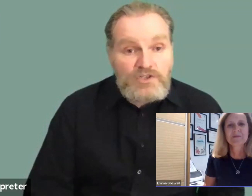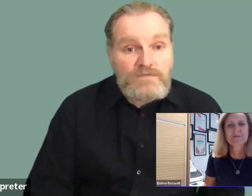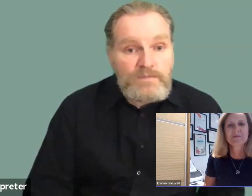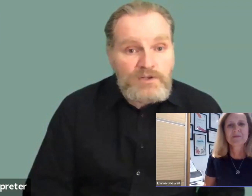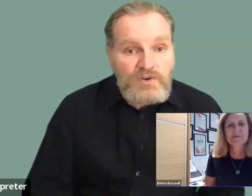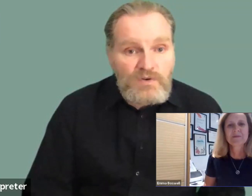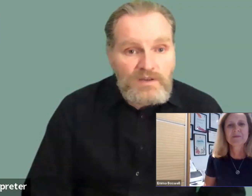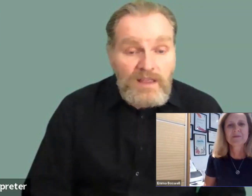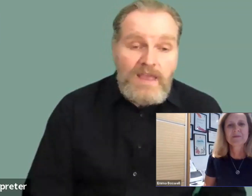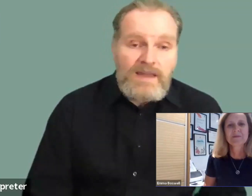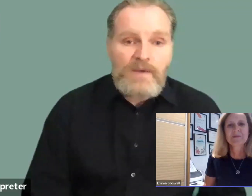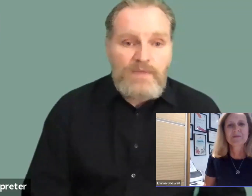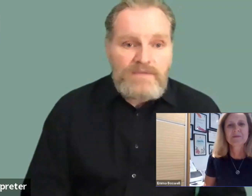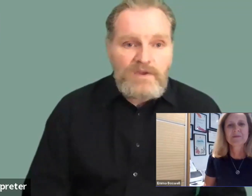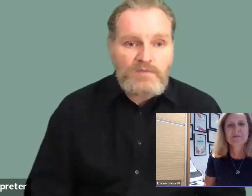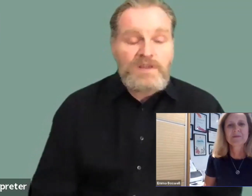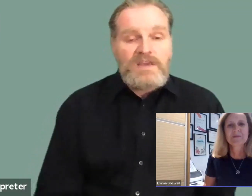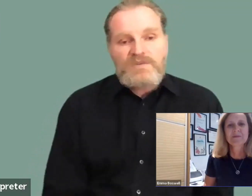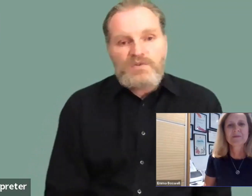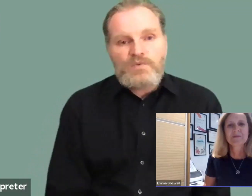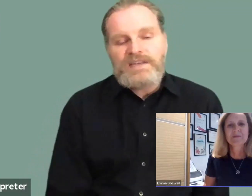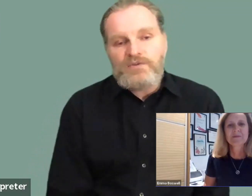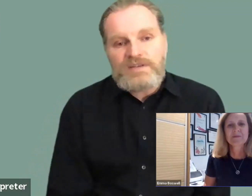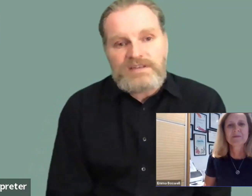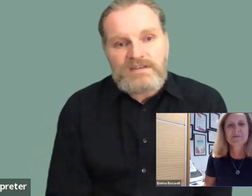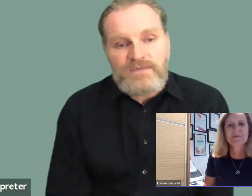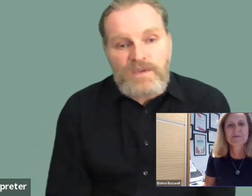condition for much longer and how they've coped. So, it's always interesting for the